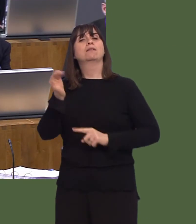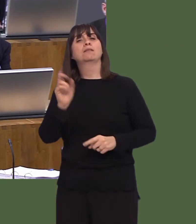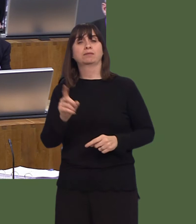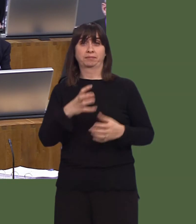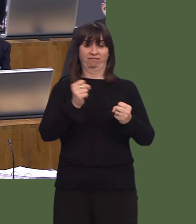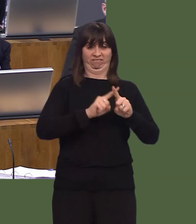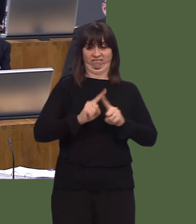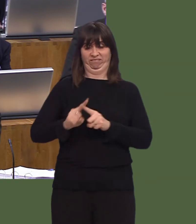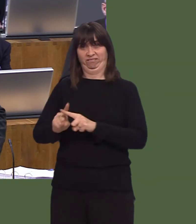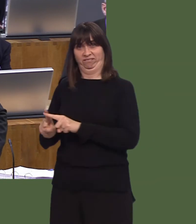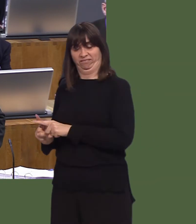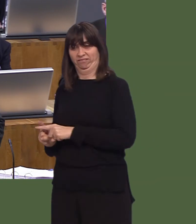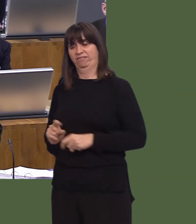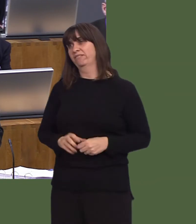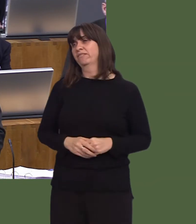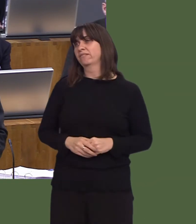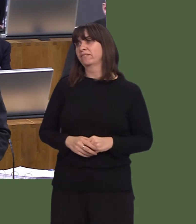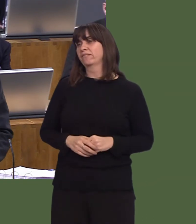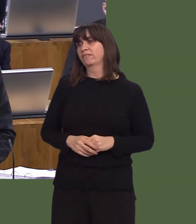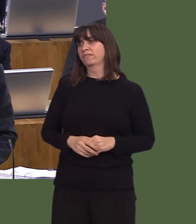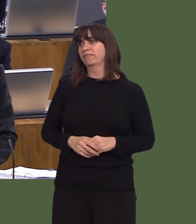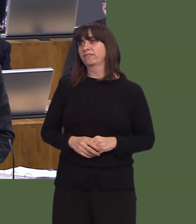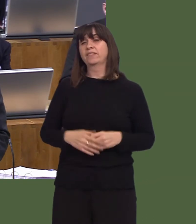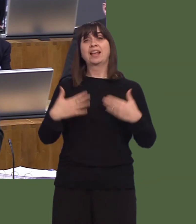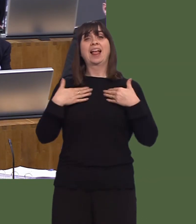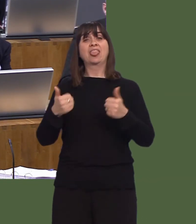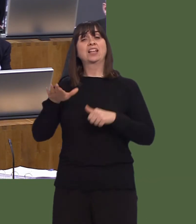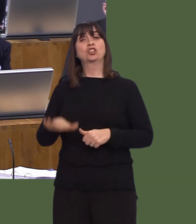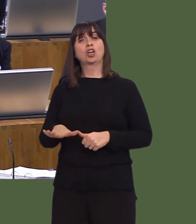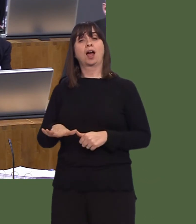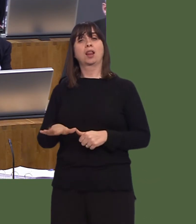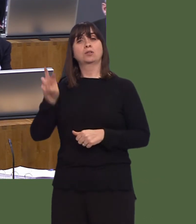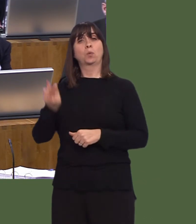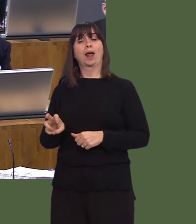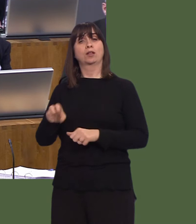Our programme for government includes implementation of our Healthy Child Wales programme, a universal